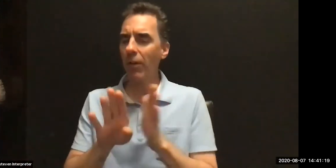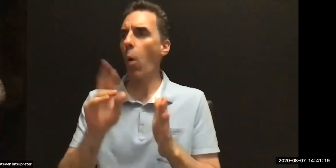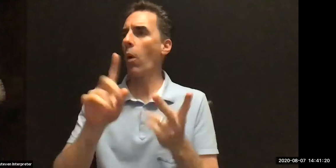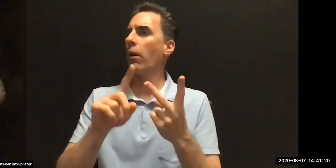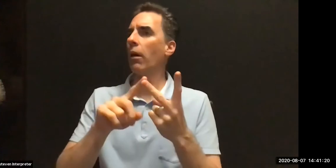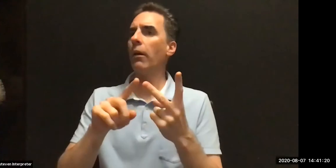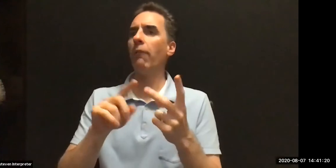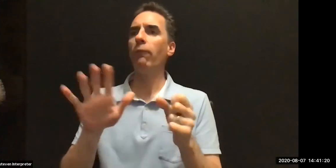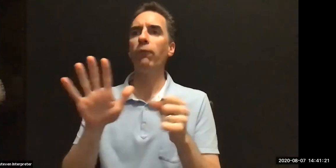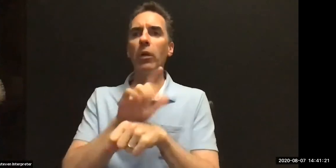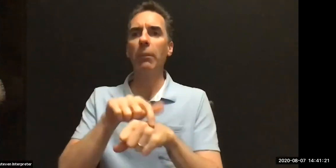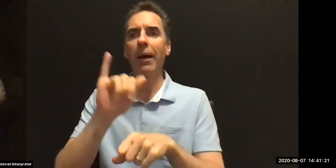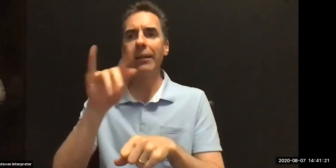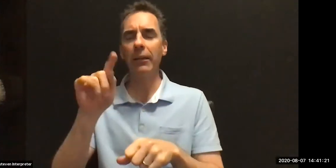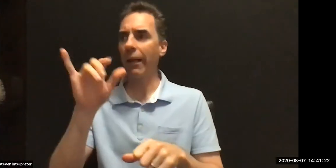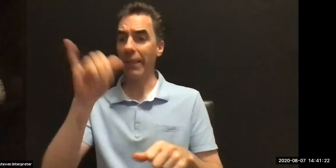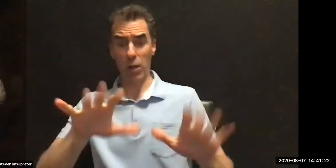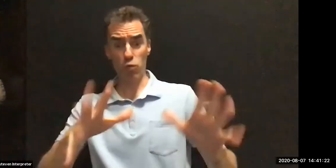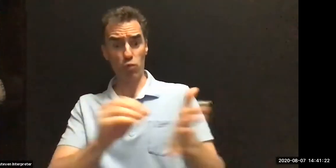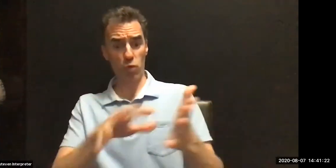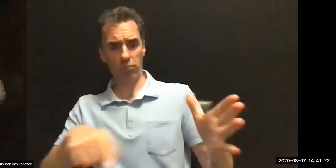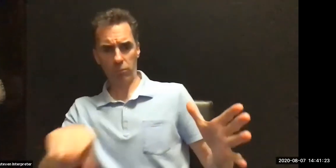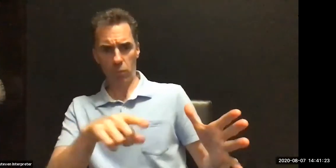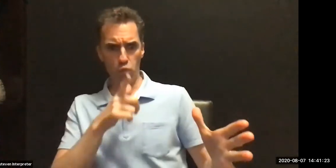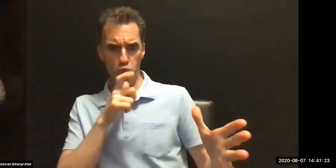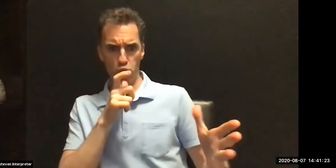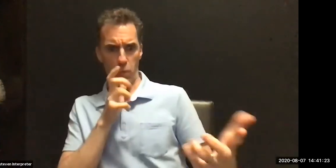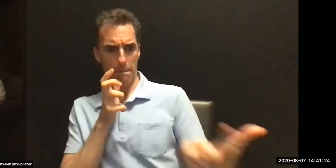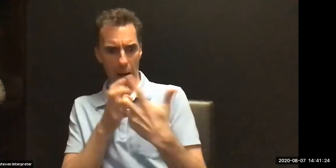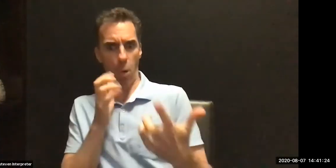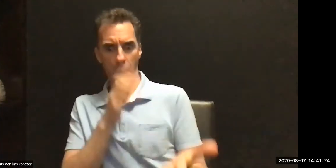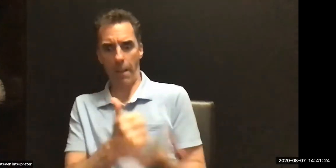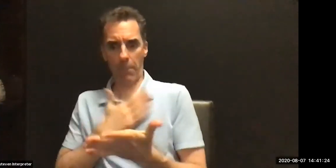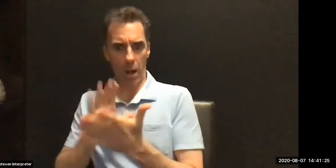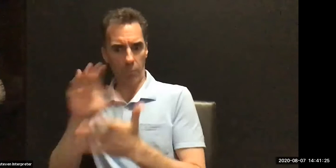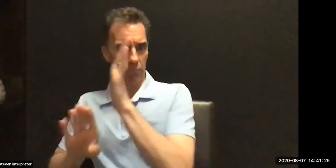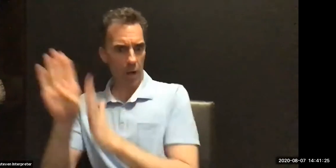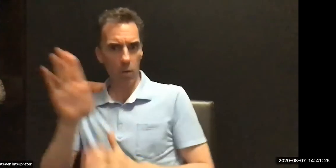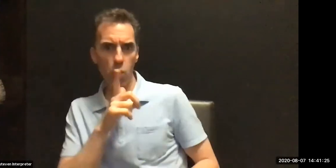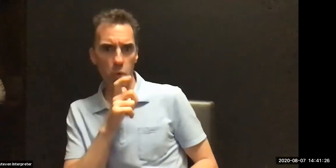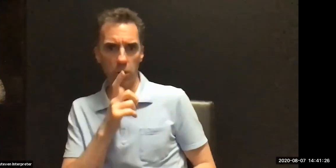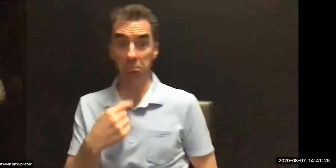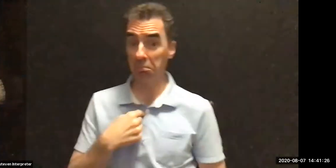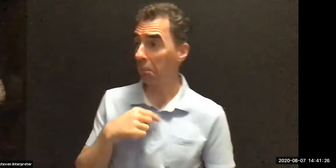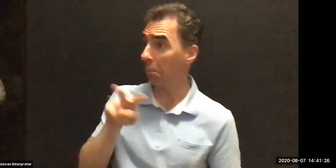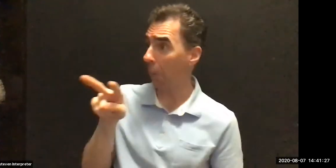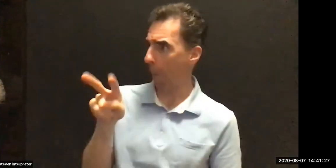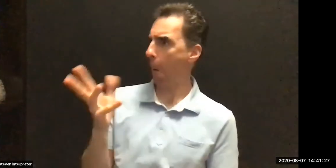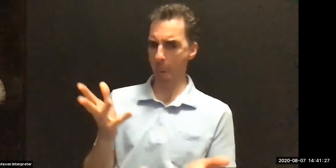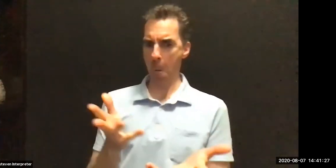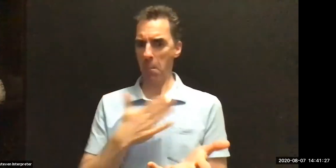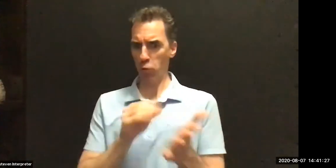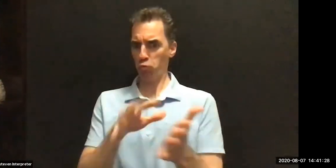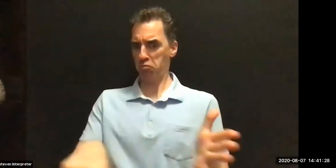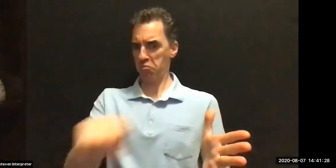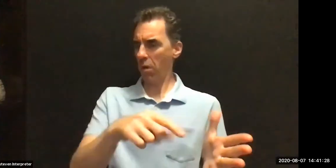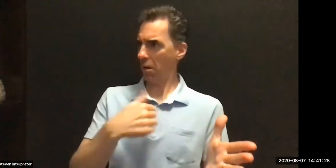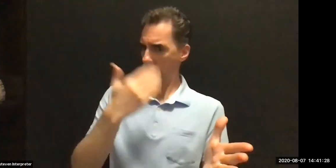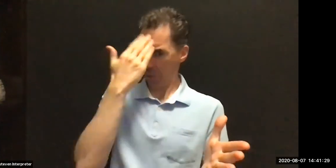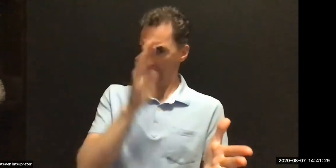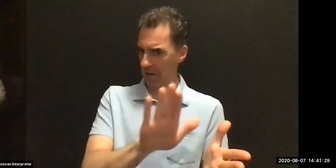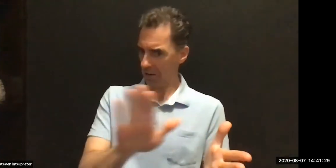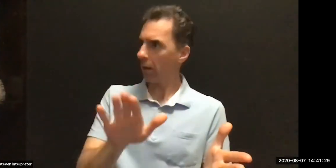Channelle Charest: Who can I hire from this group that would be really great for my company. And because we have a relationship with them as a tenant, we're able to understand their business profile.